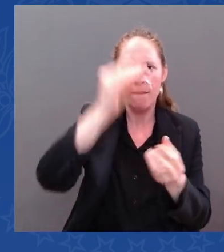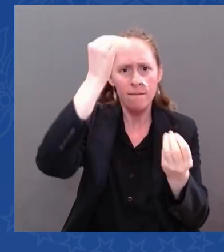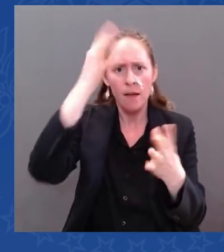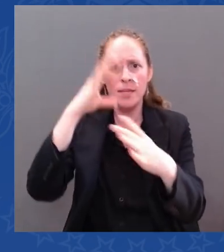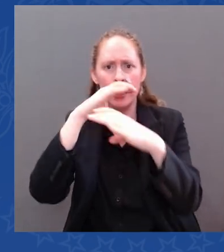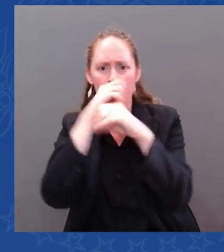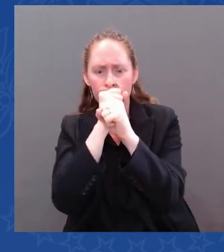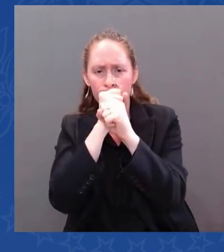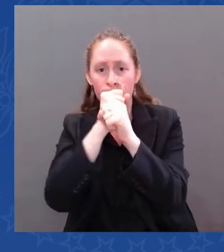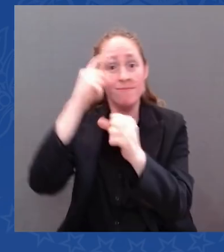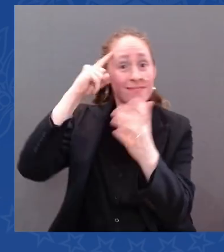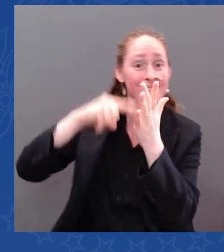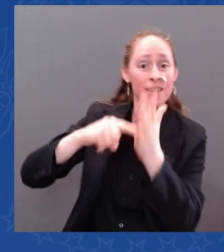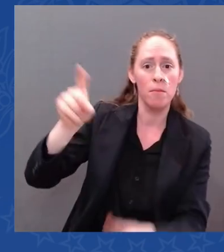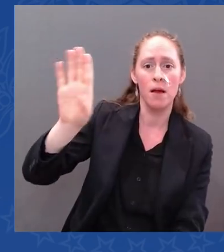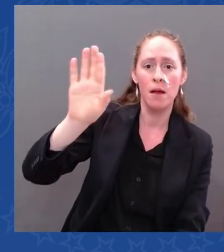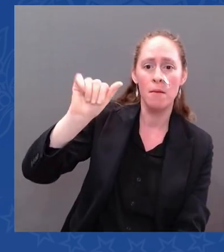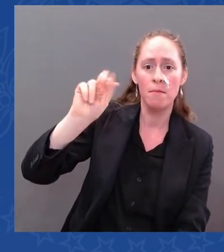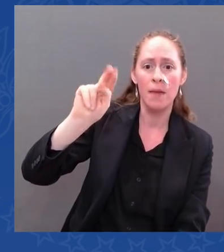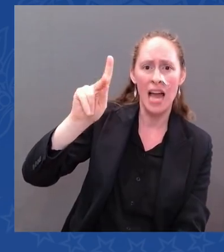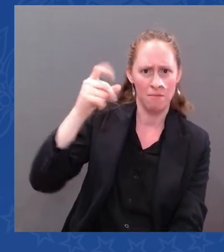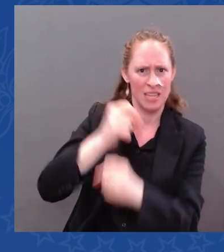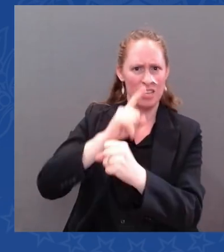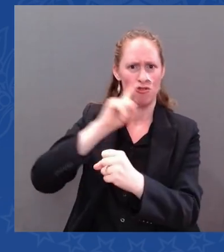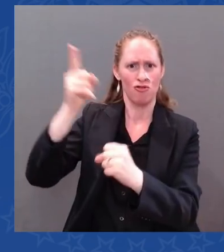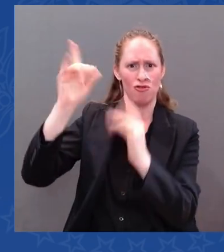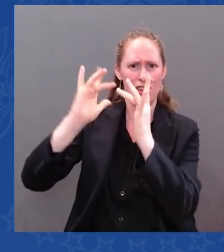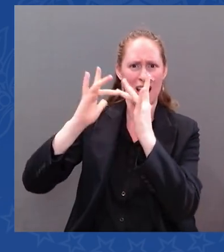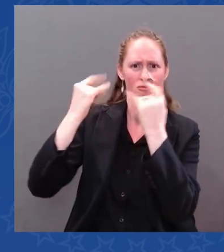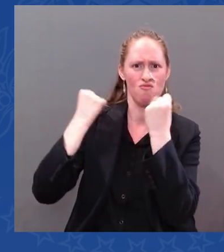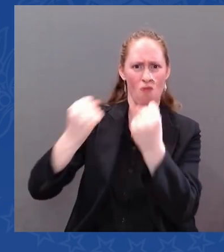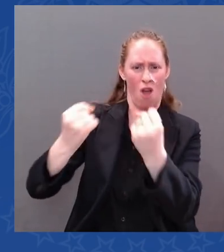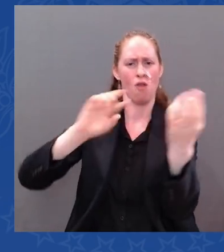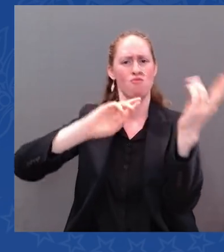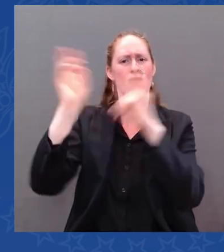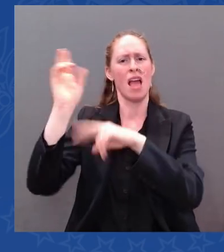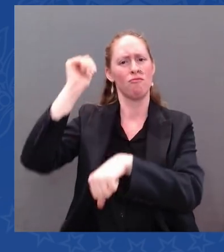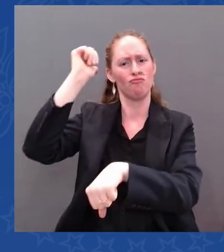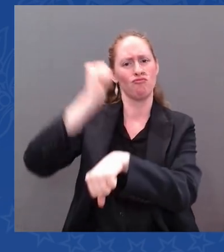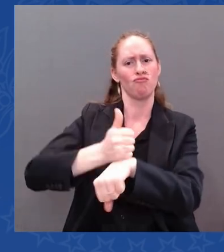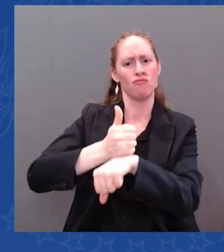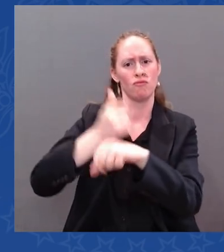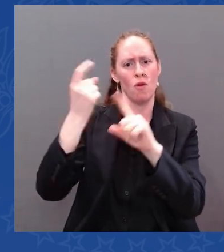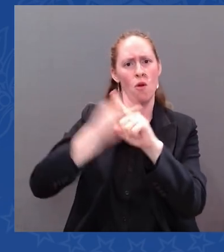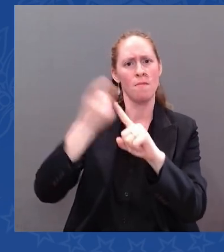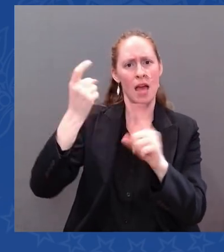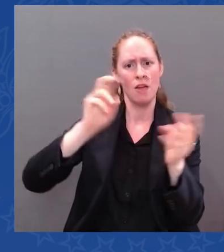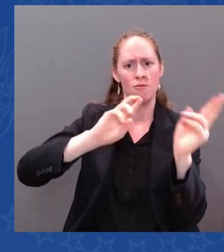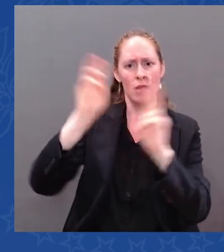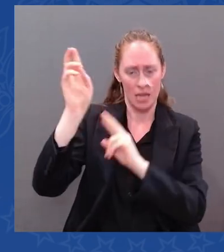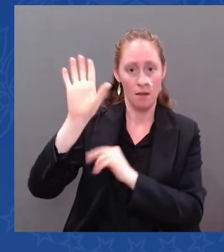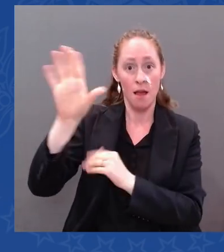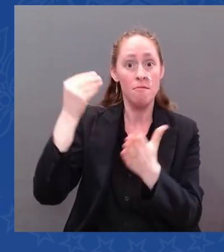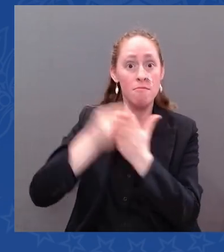for every customer so America's financial data is safe. And we're prepared to help you, as I said, with any tools and expertise